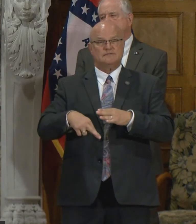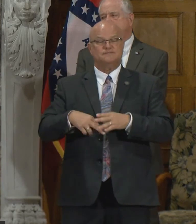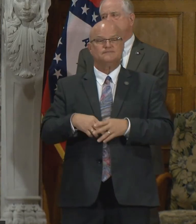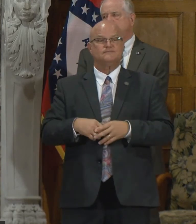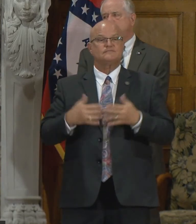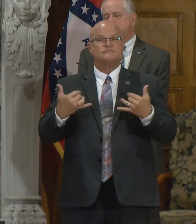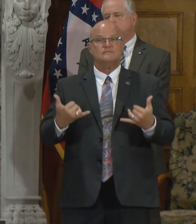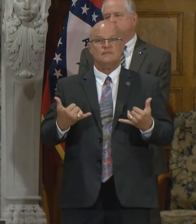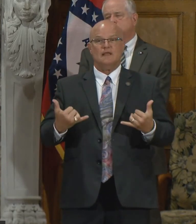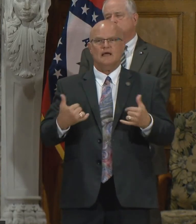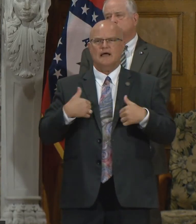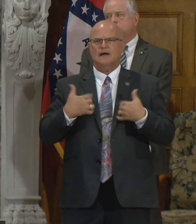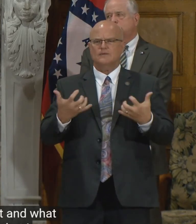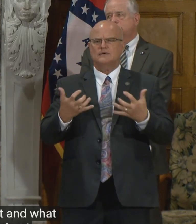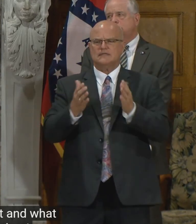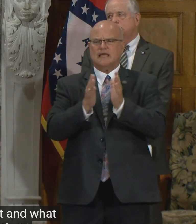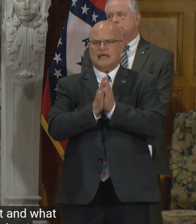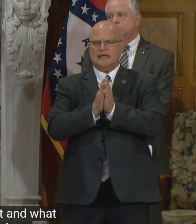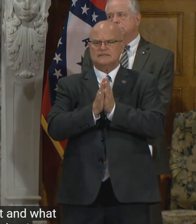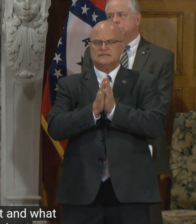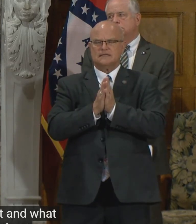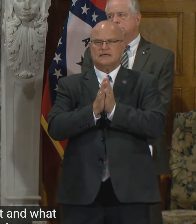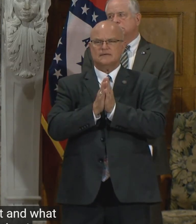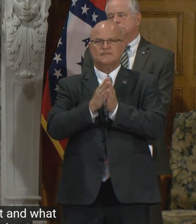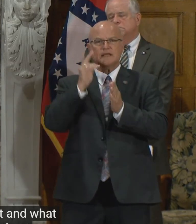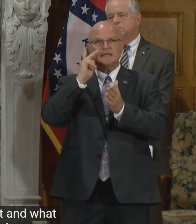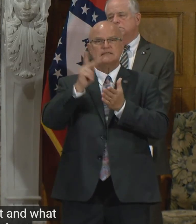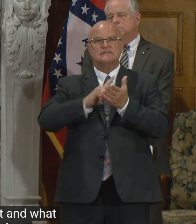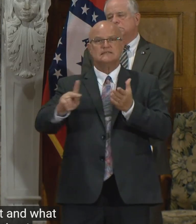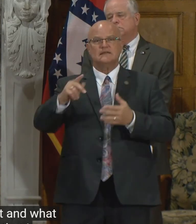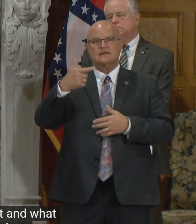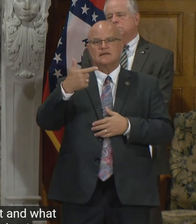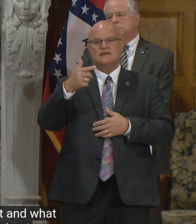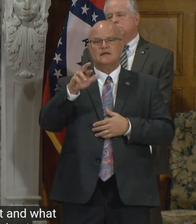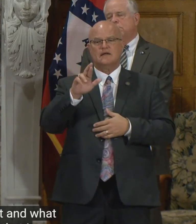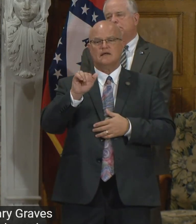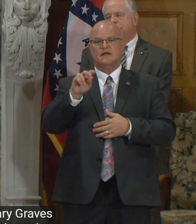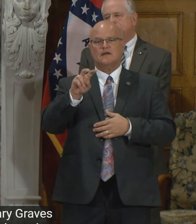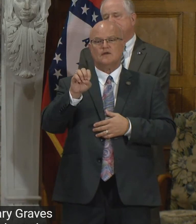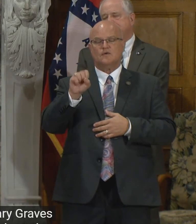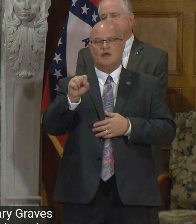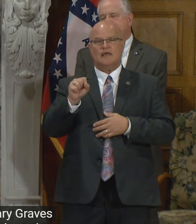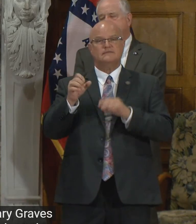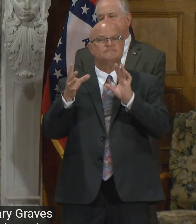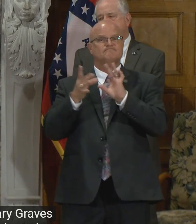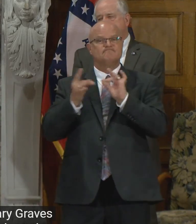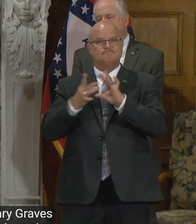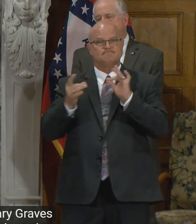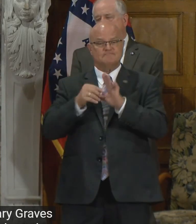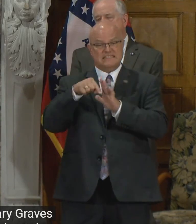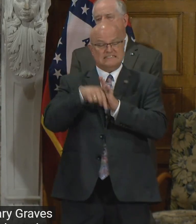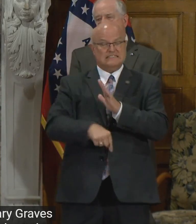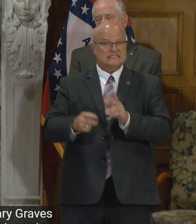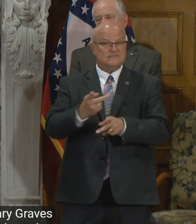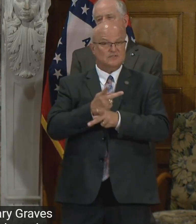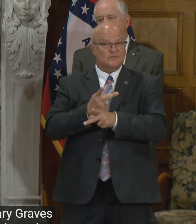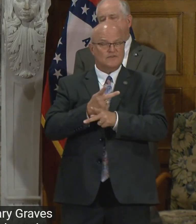With that, I wanted to ask Secretary Graves to make a comment about the intensive supervision and then